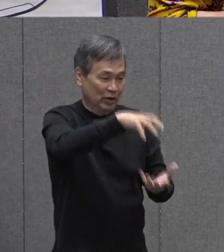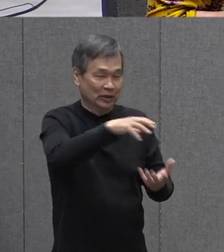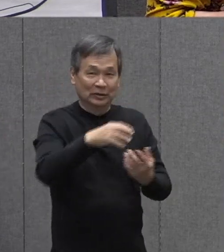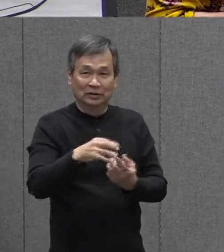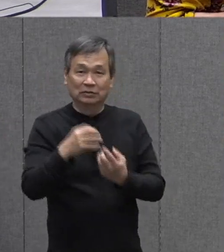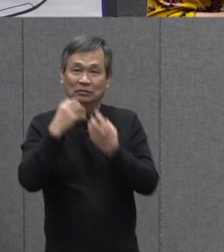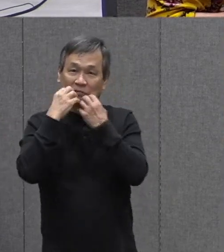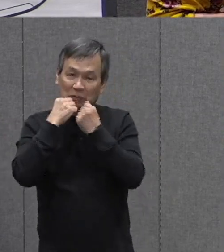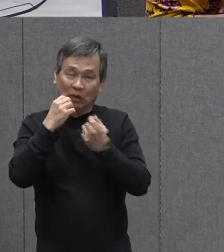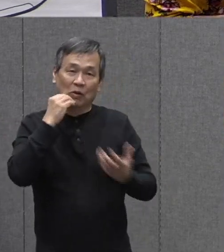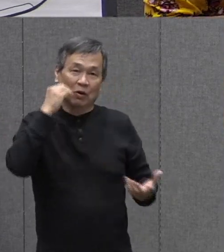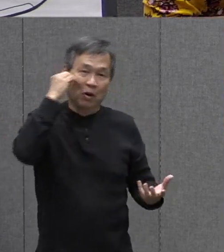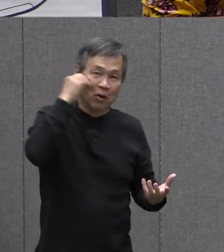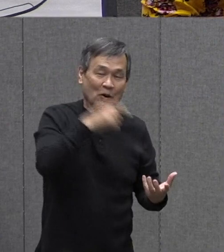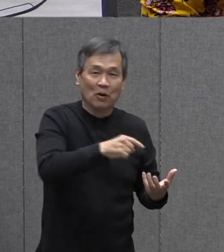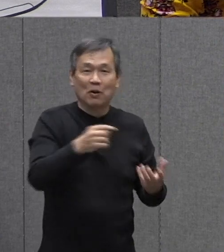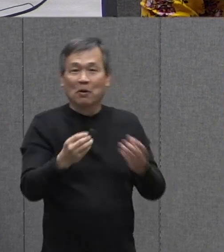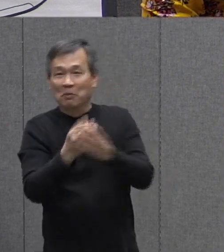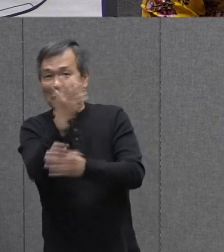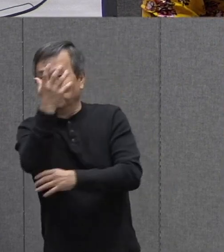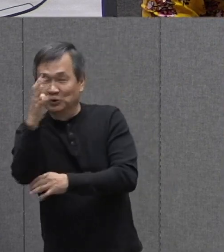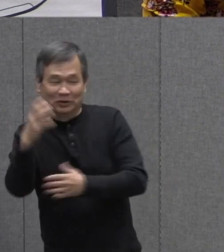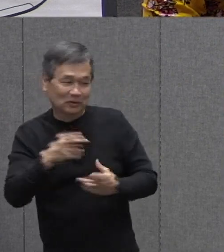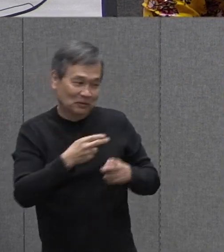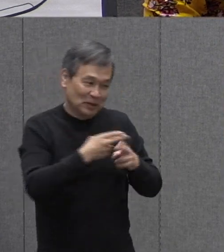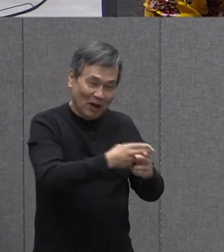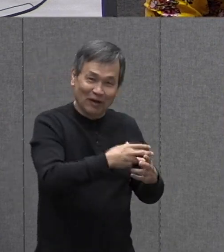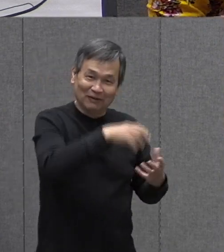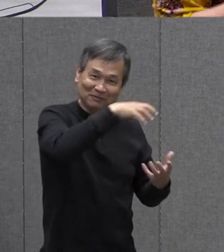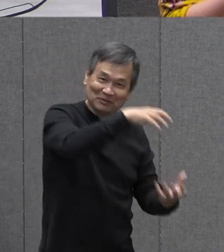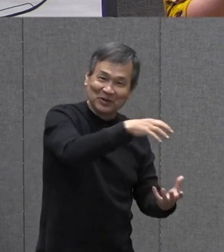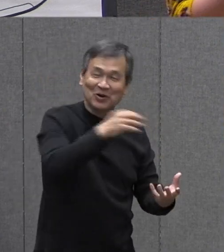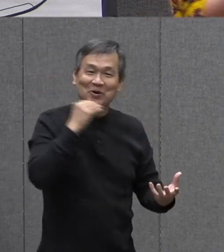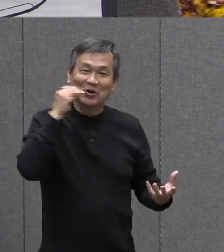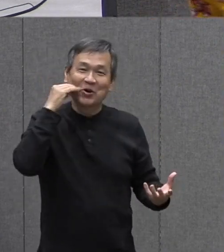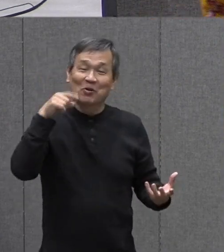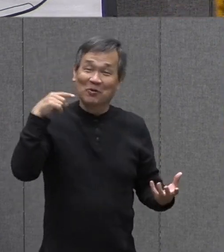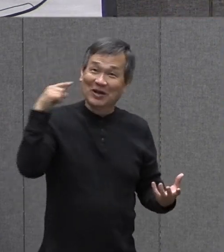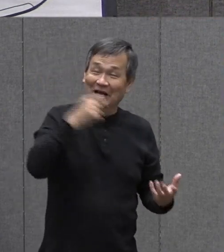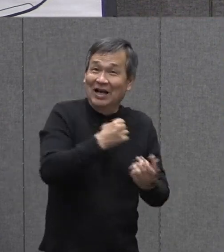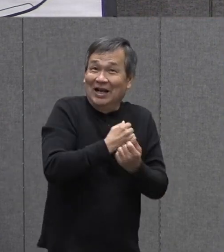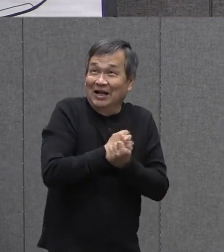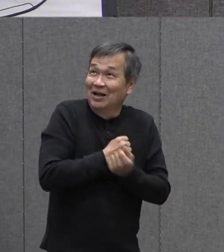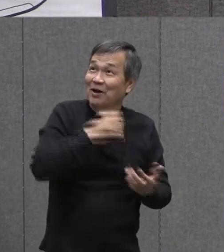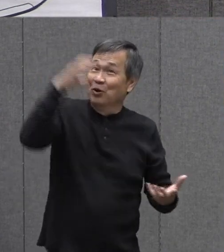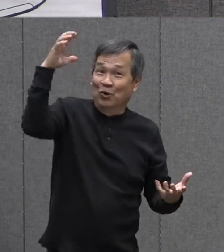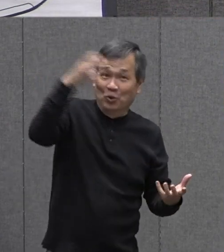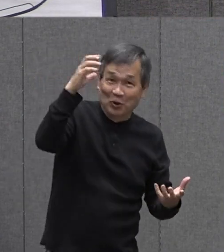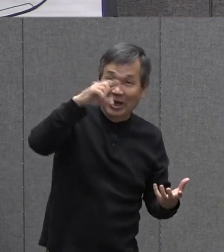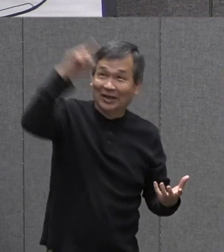"plants and trees call the Earth their home, "they love the rain and sunshine". Underline.